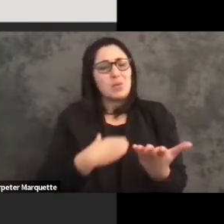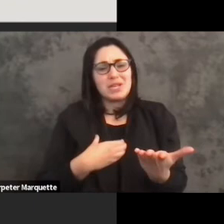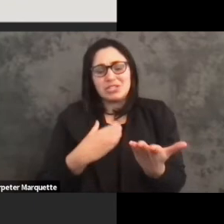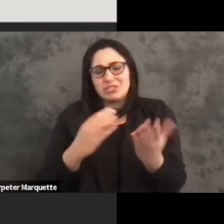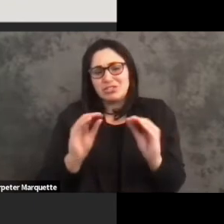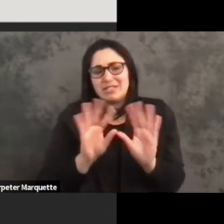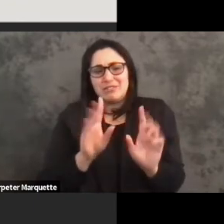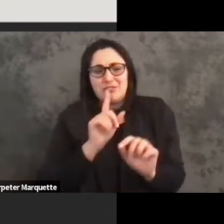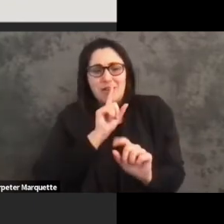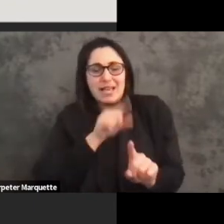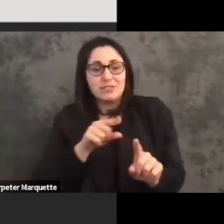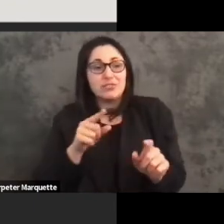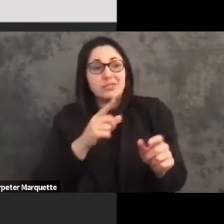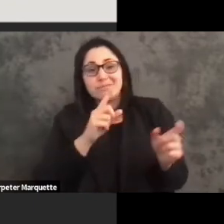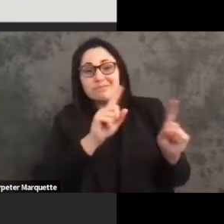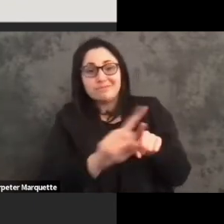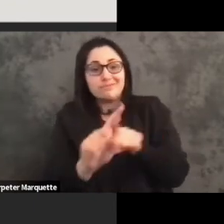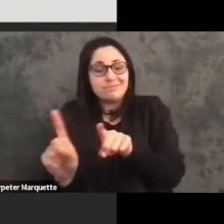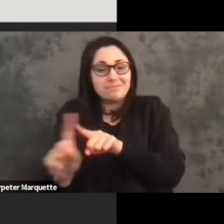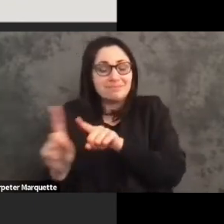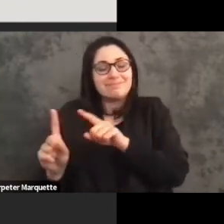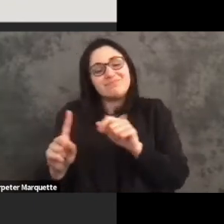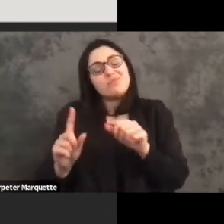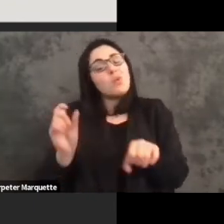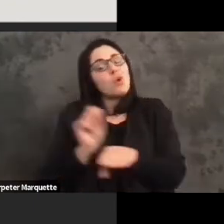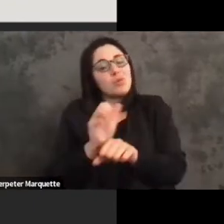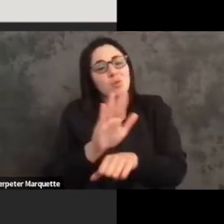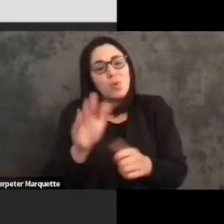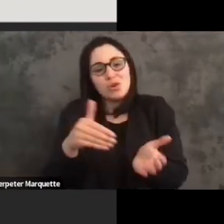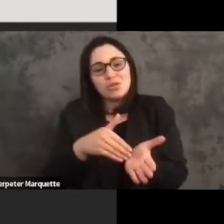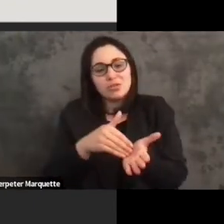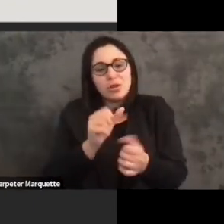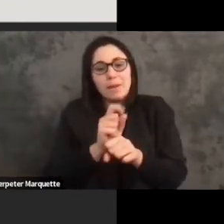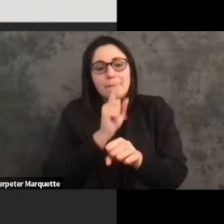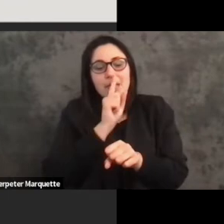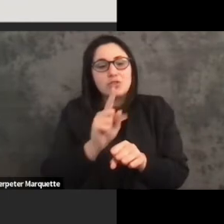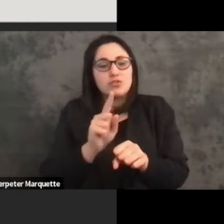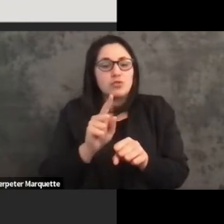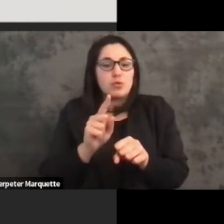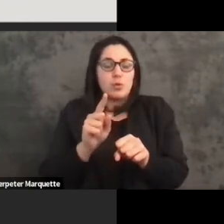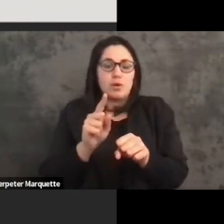my recovery will take? And from Michael Peluso says: I wish we had a clearer answer for you,